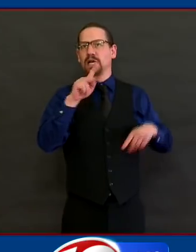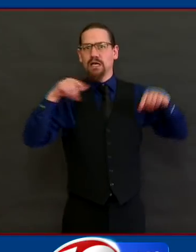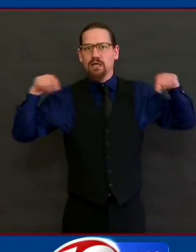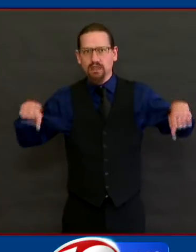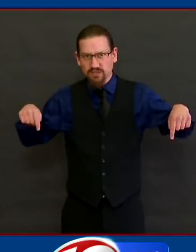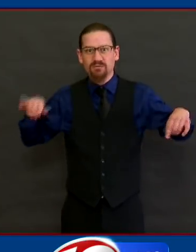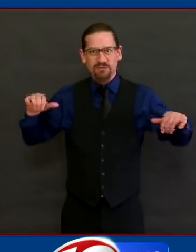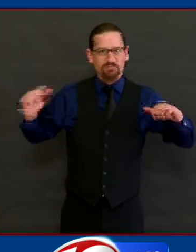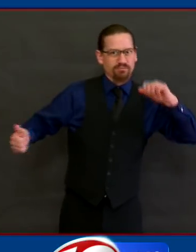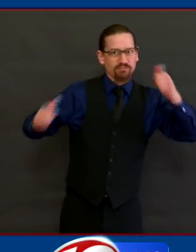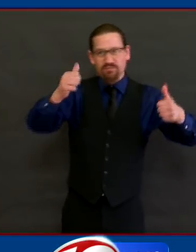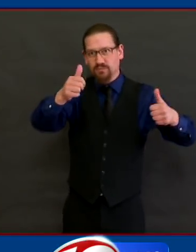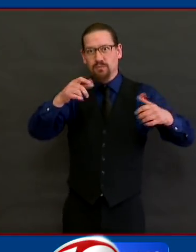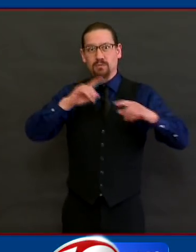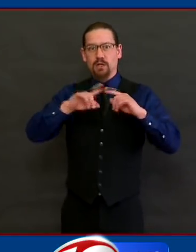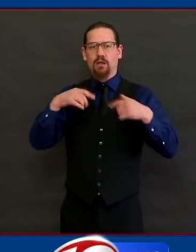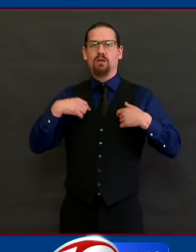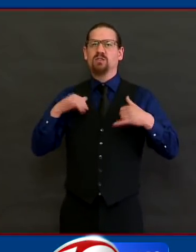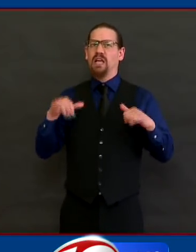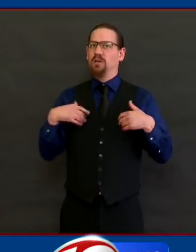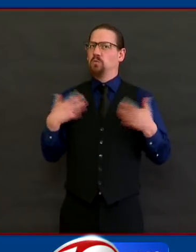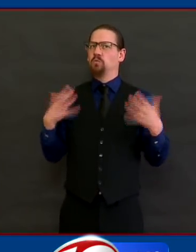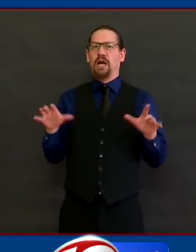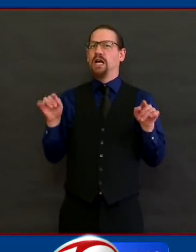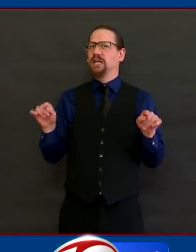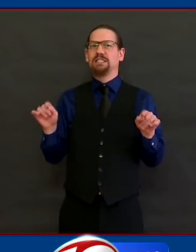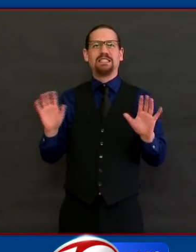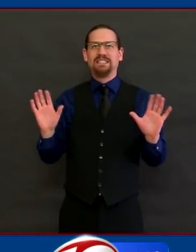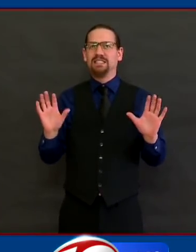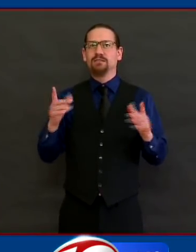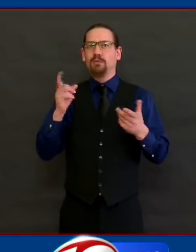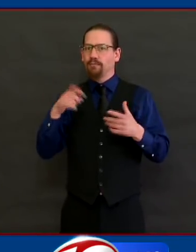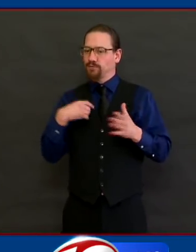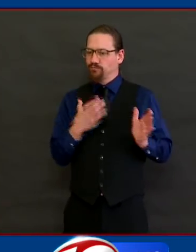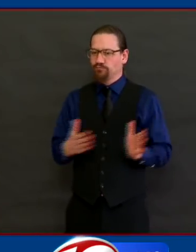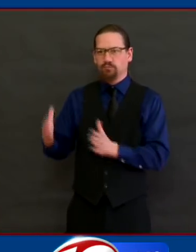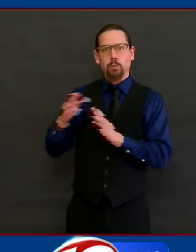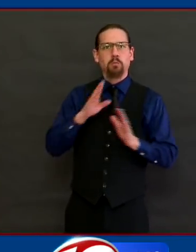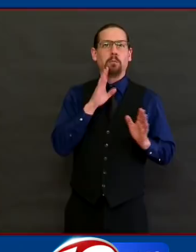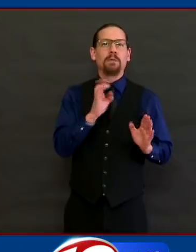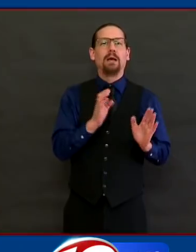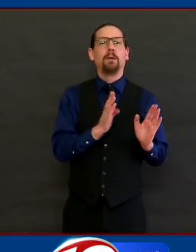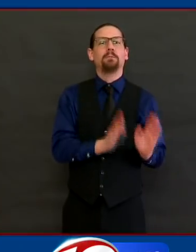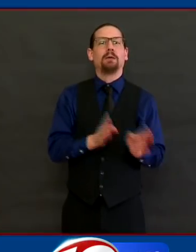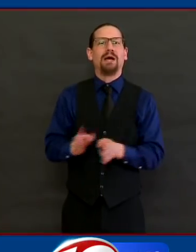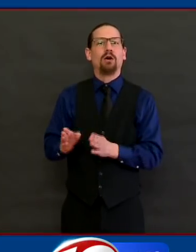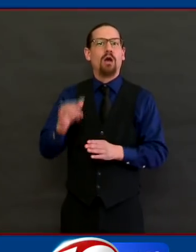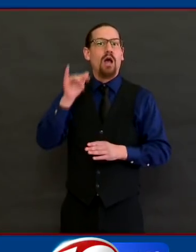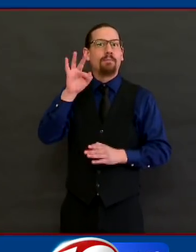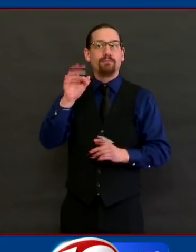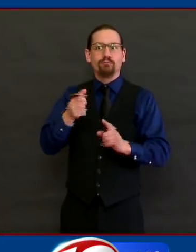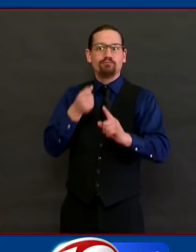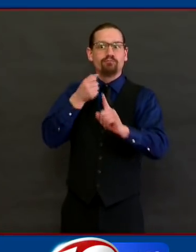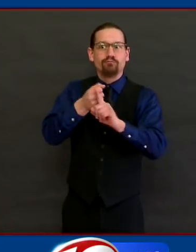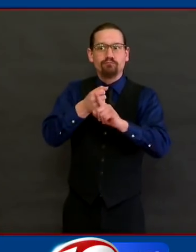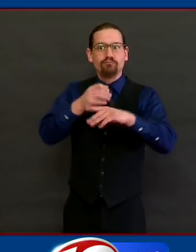PLAN. BUT, IT IS POSSIBLE. ABOVE THAT